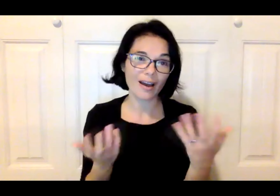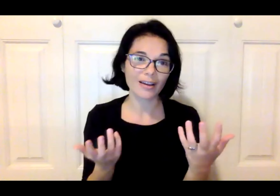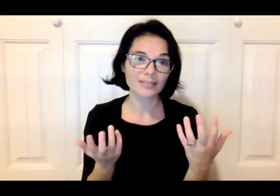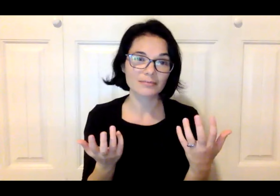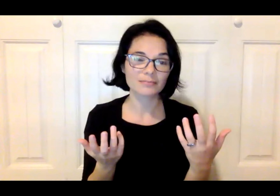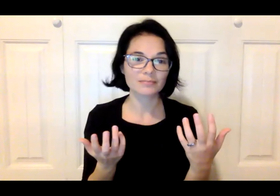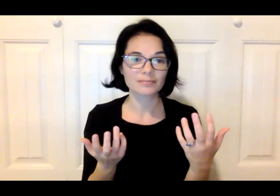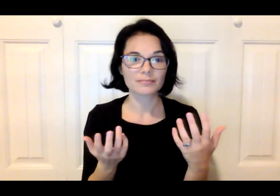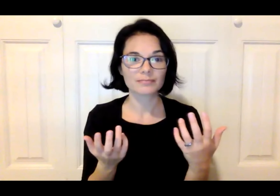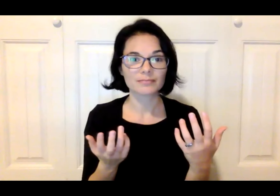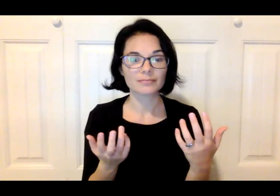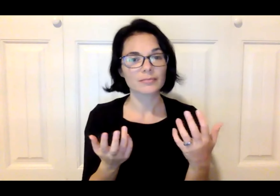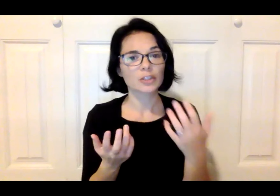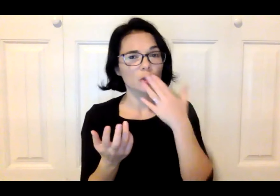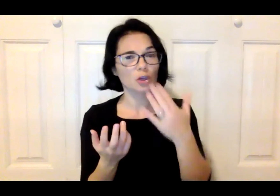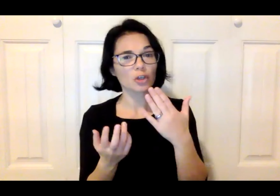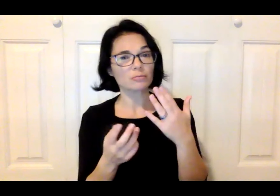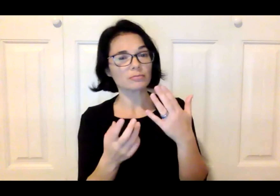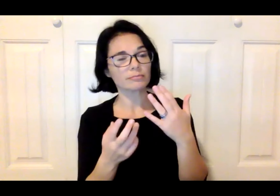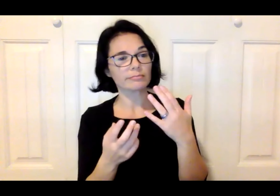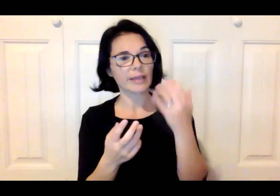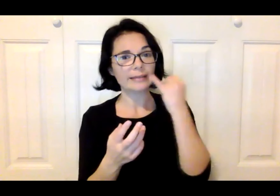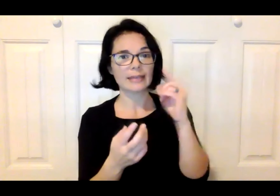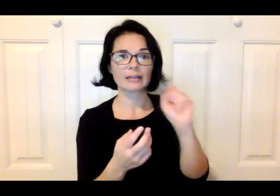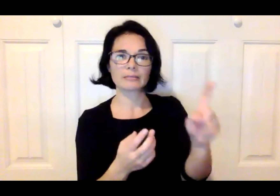Also everyone is encouraged to get tested even if you don’t have symptoms,